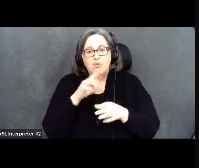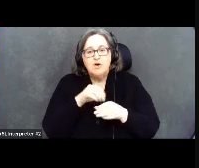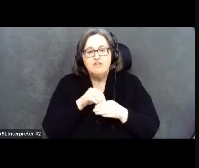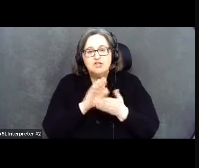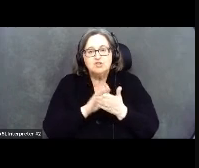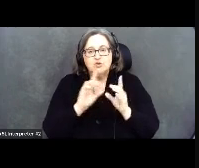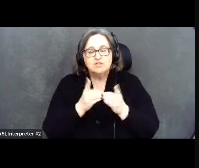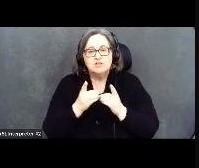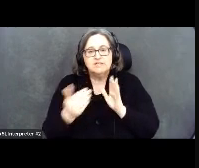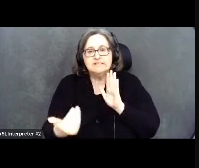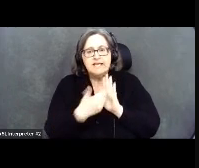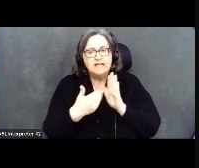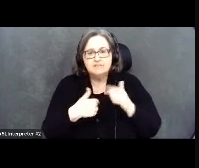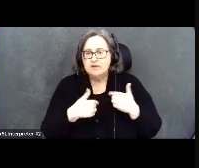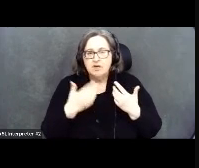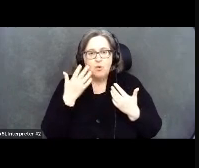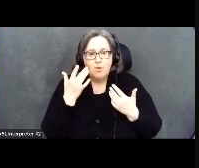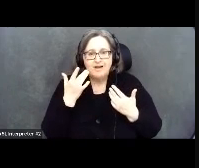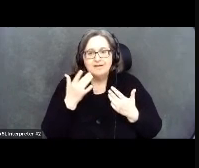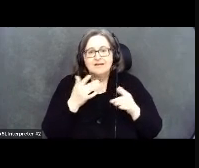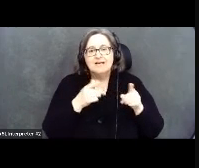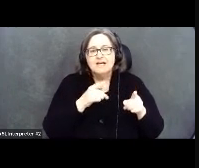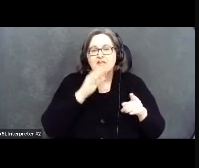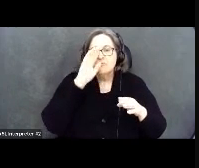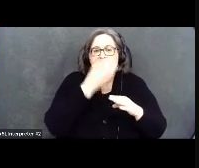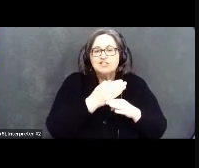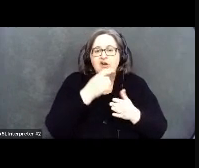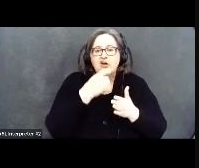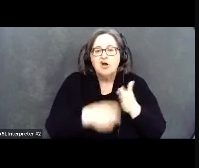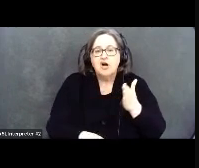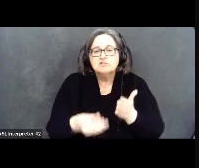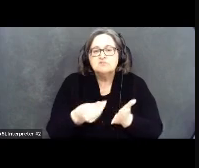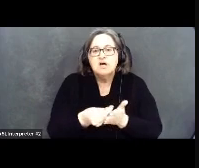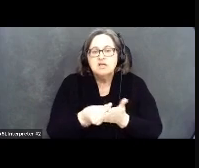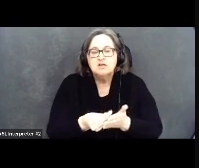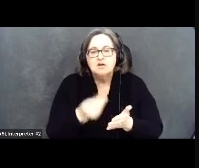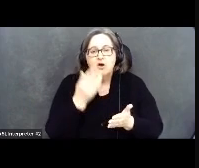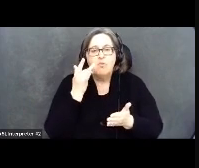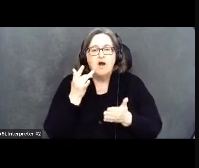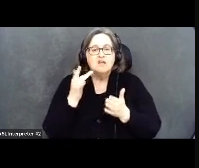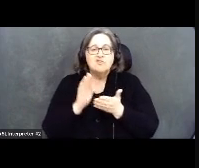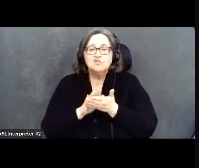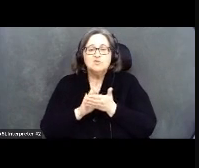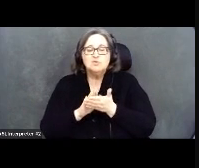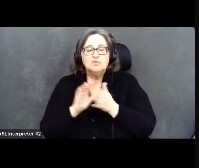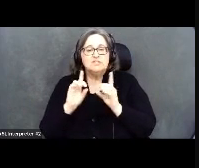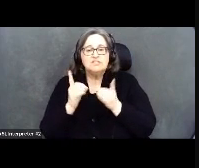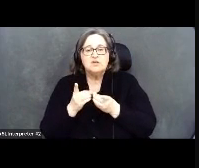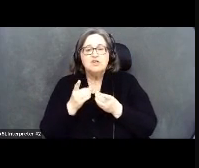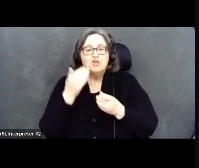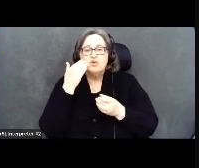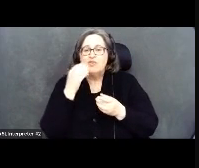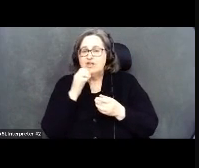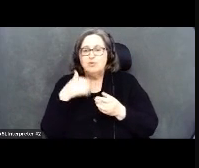against me. Why? Because it costs them money. They know they don't have the support to help him.